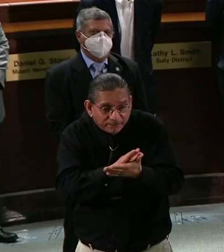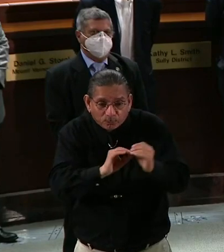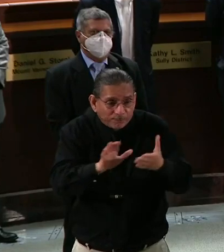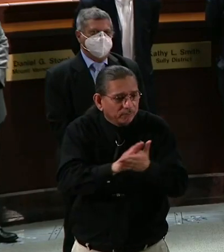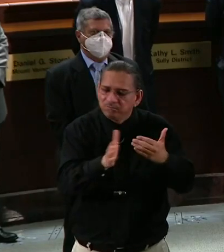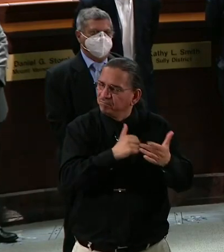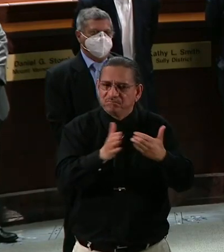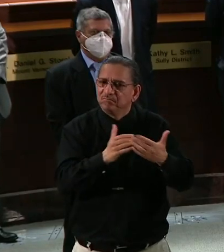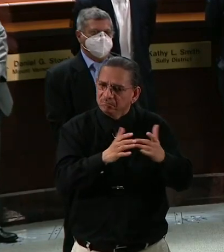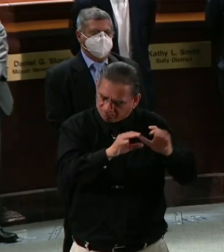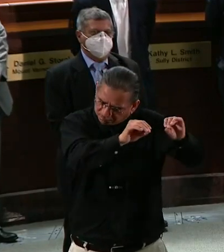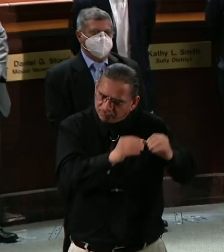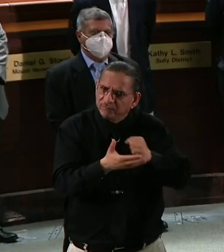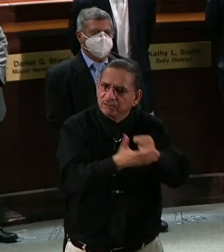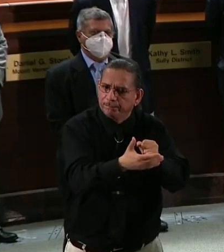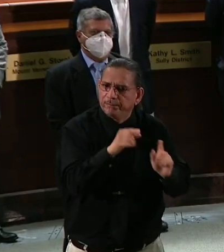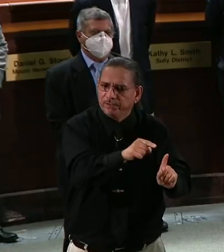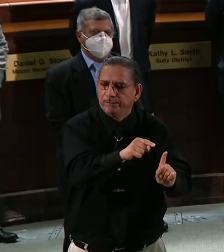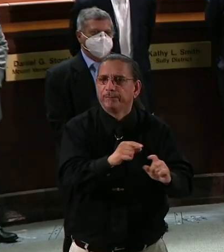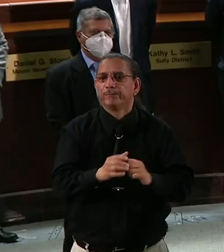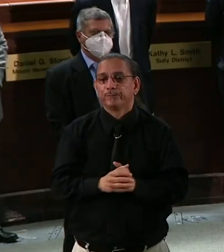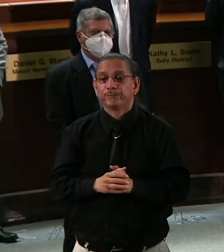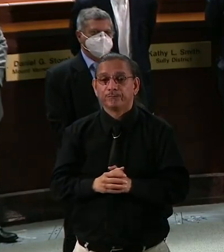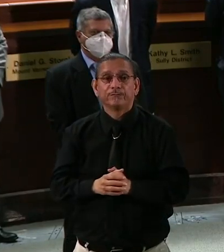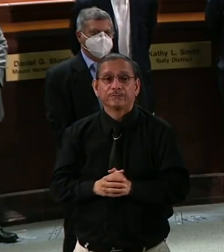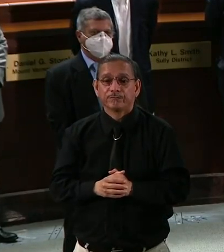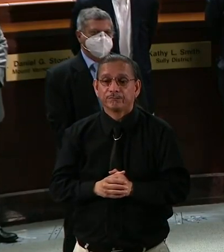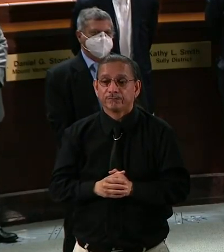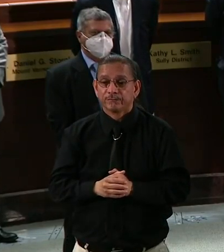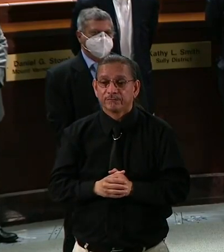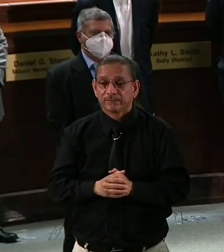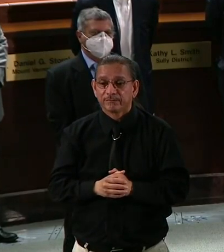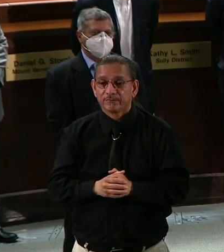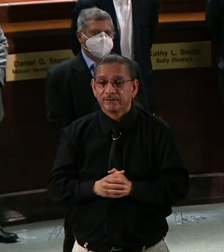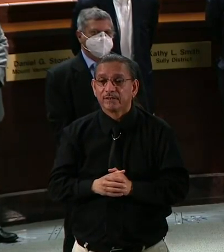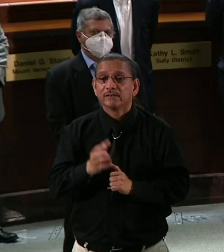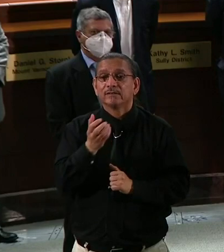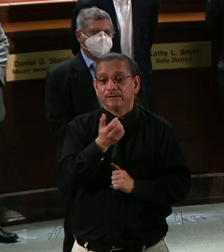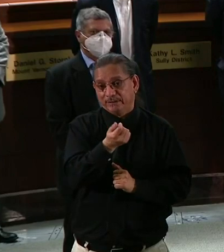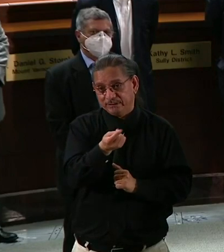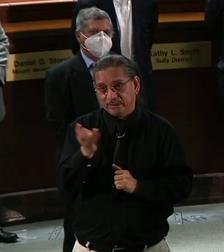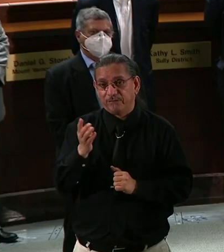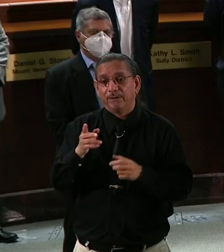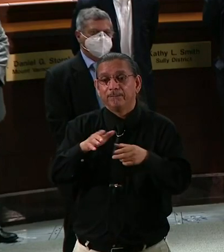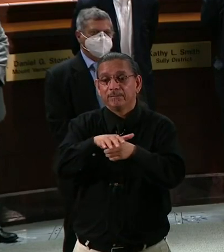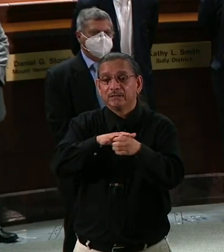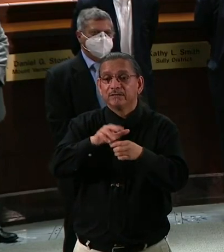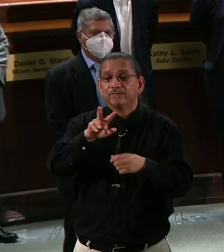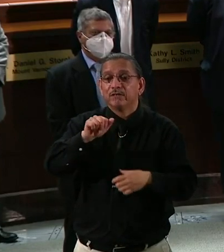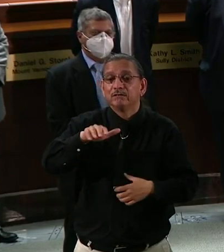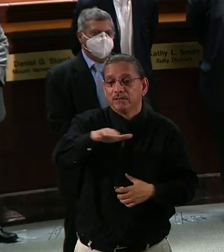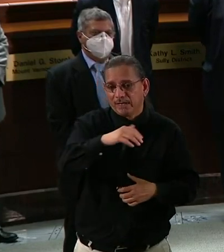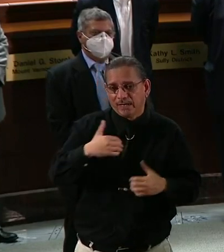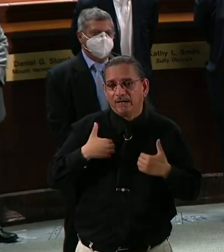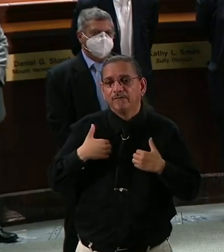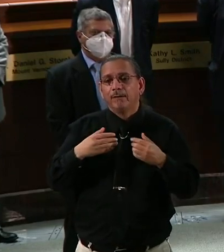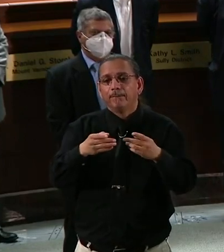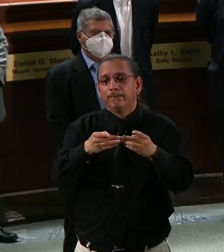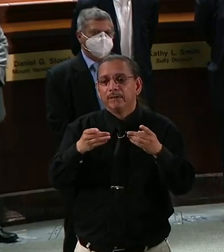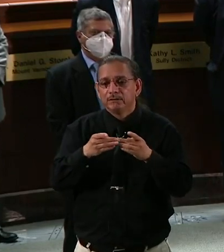FAIRFAX I STUDY SEE THE CD OF THE ROOF HE WAS SUED US BUT I